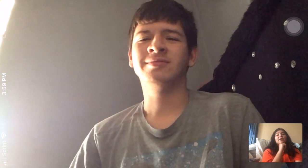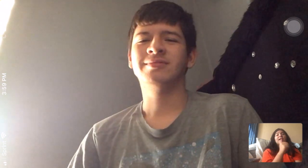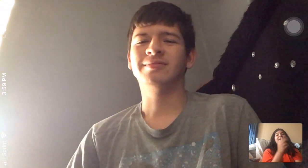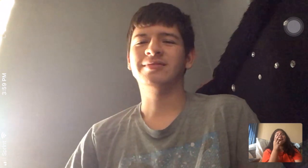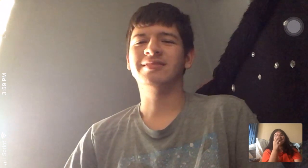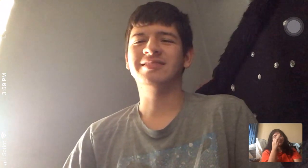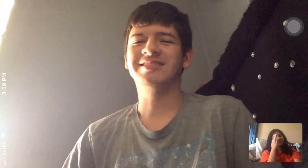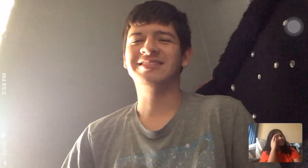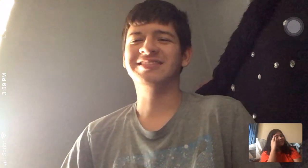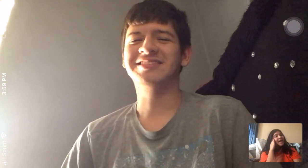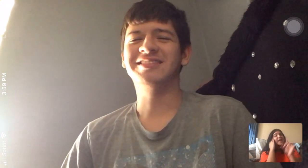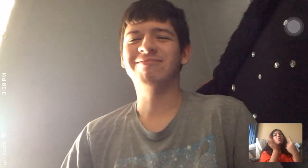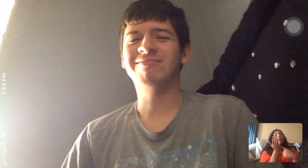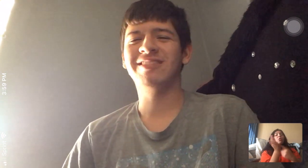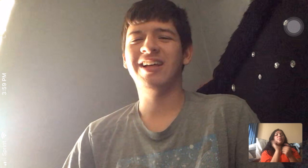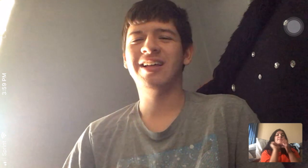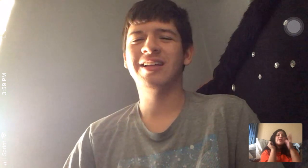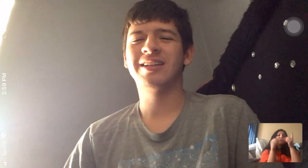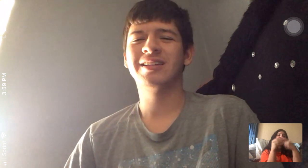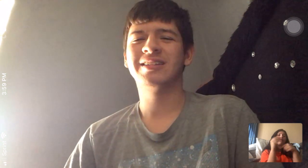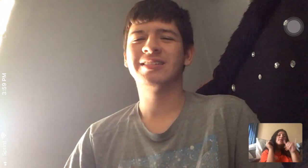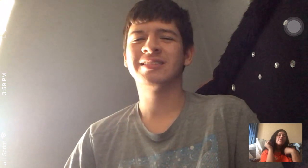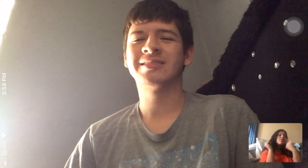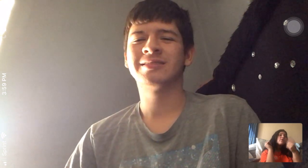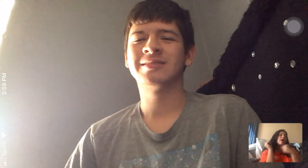ANA I hope not... Honestly, I did have a talk with my parents about this.